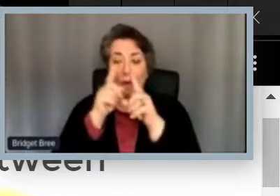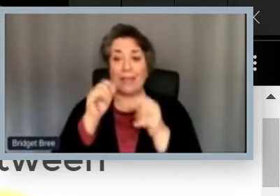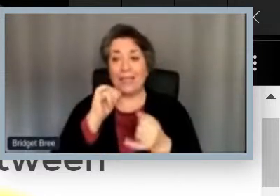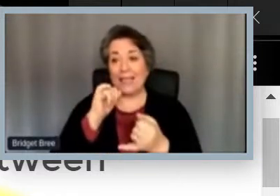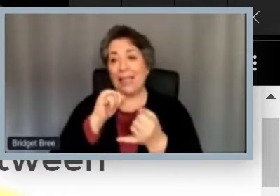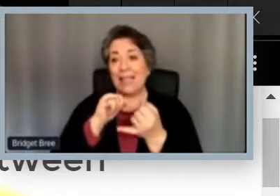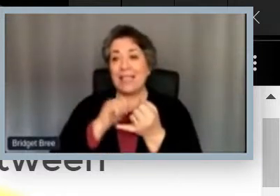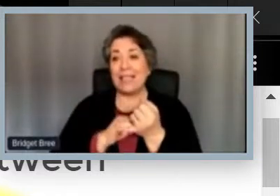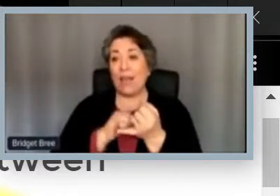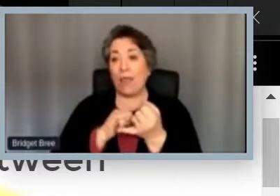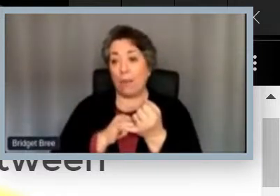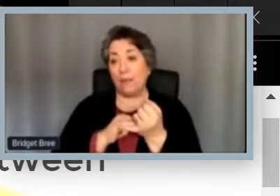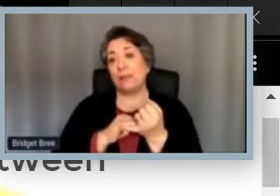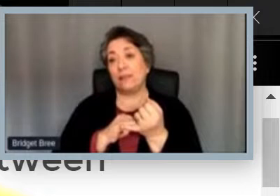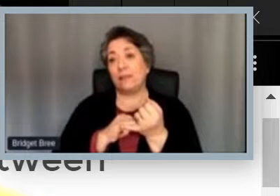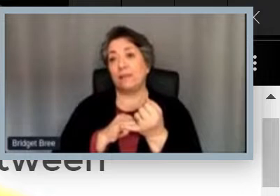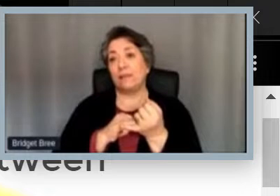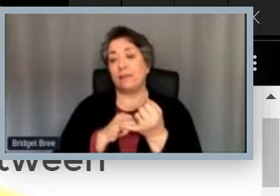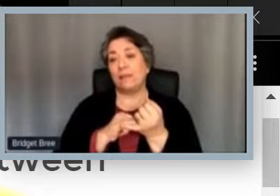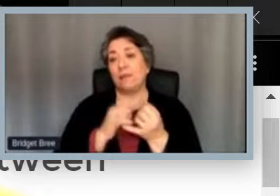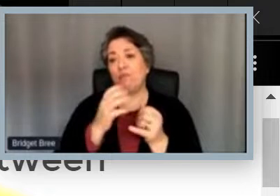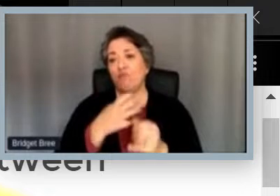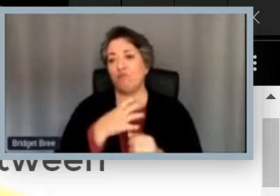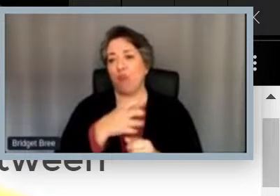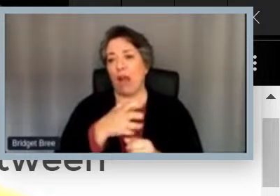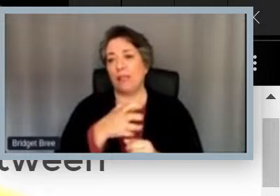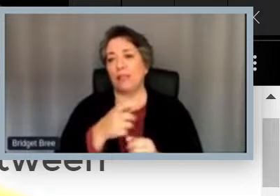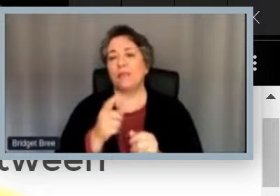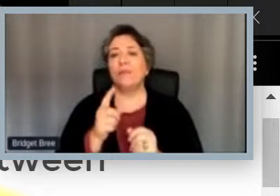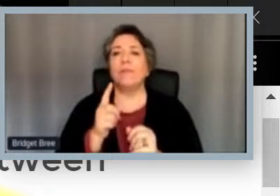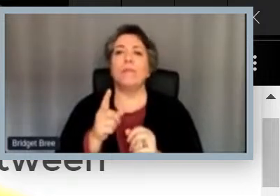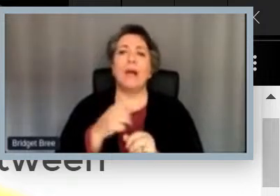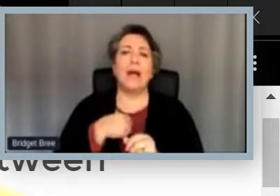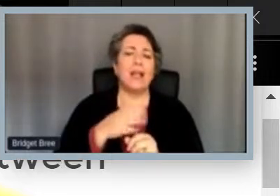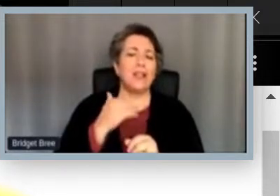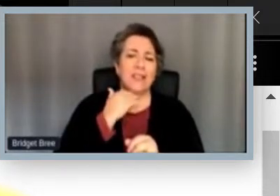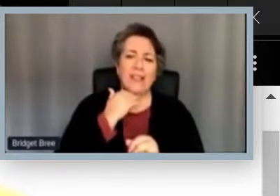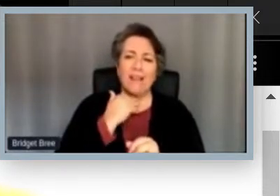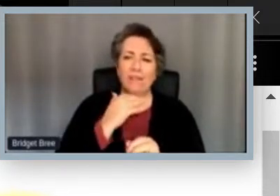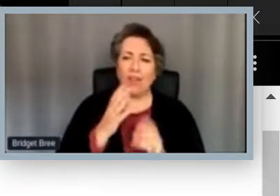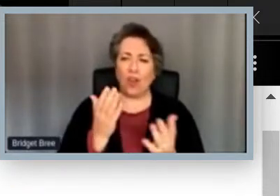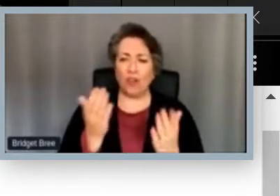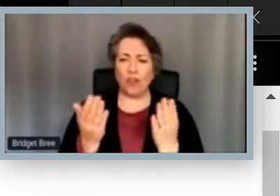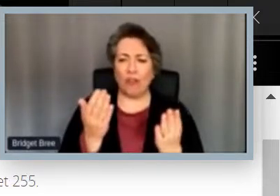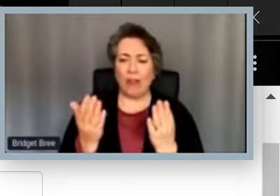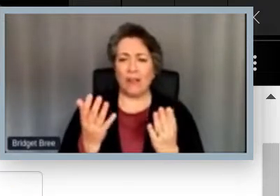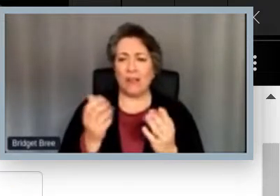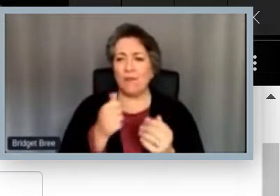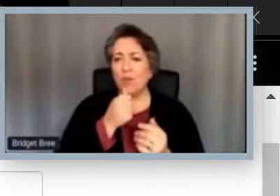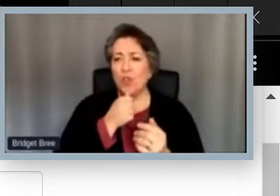to know that this isn't going to have sufficient contrast for the use of text.